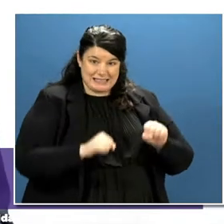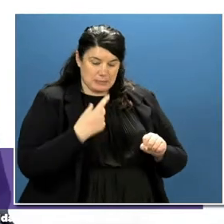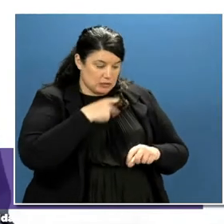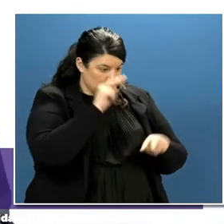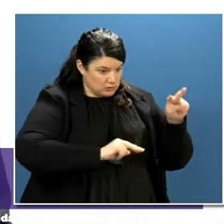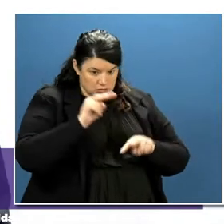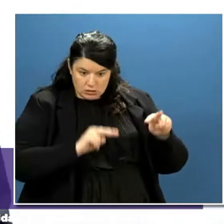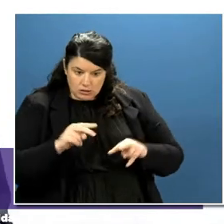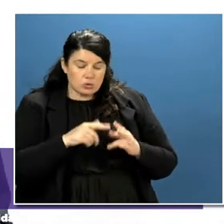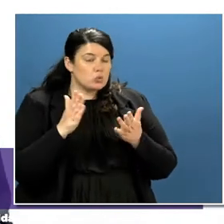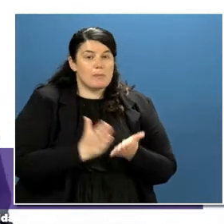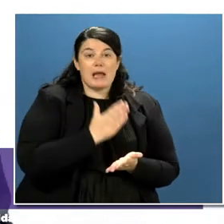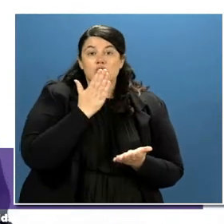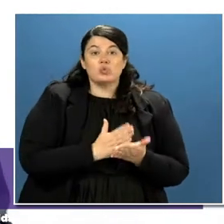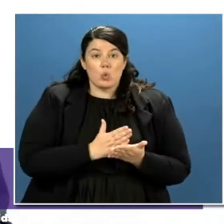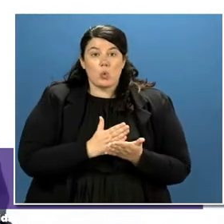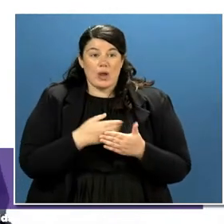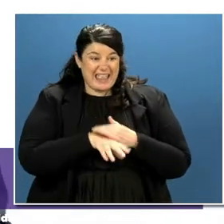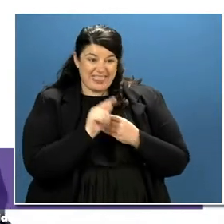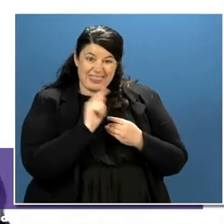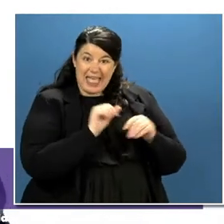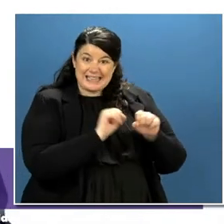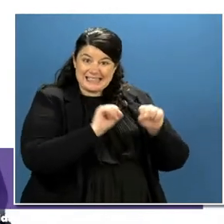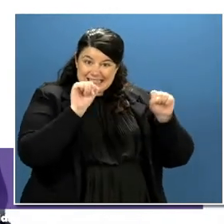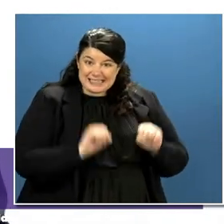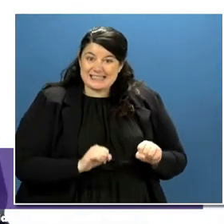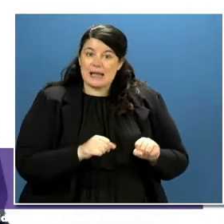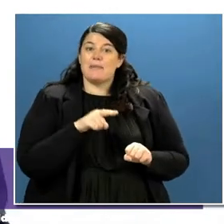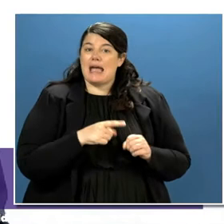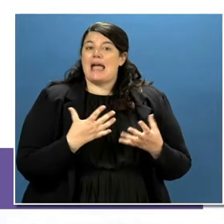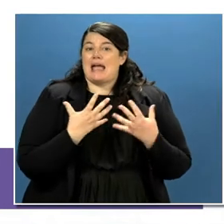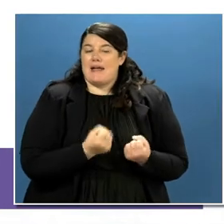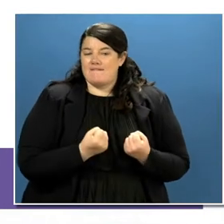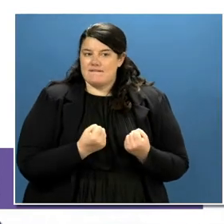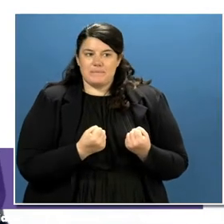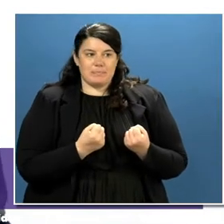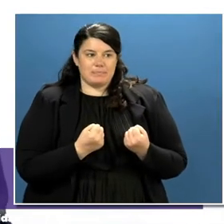ensure that in that particular system that there was longer requirements